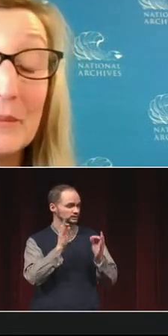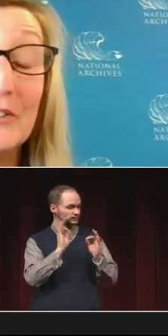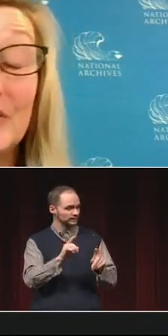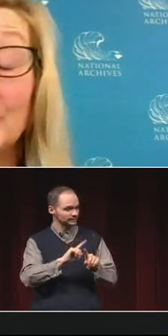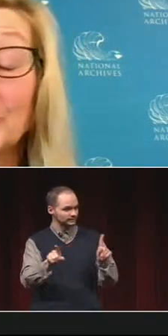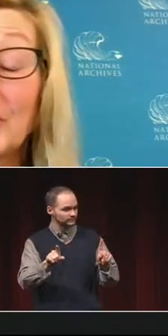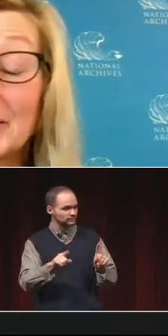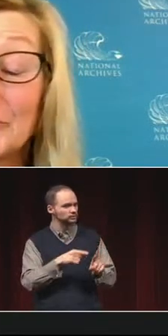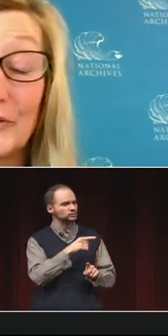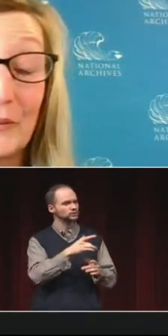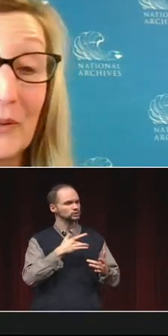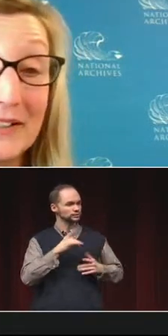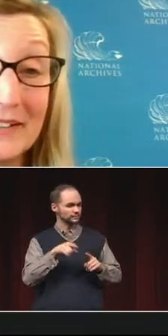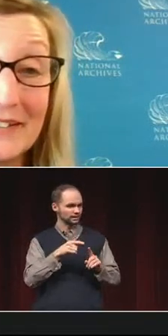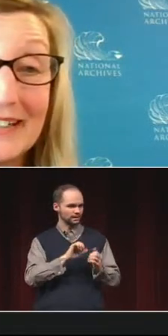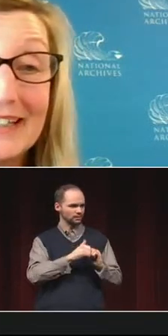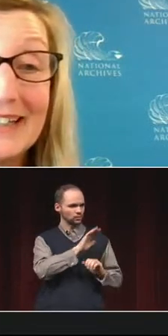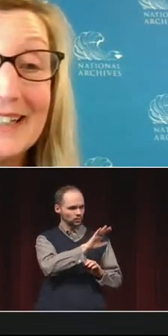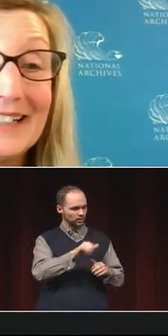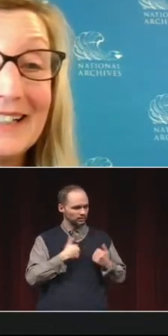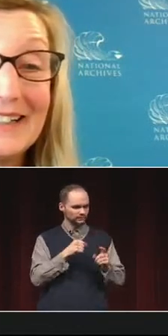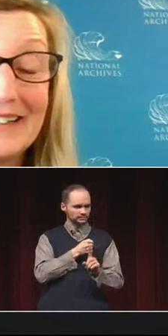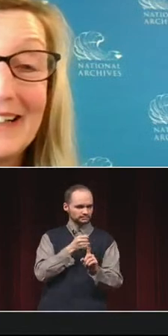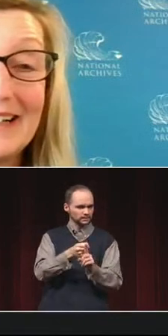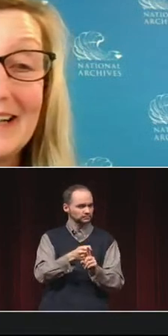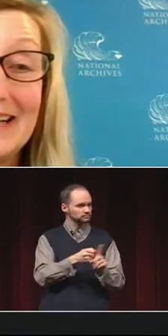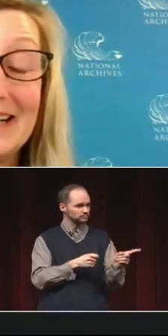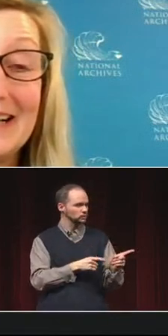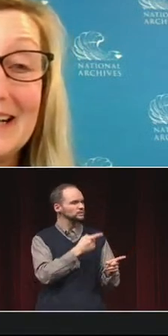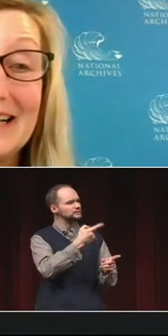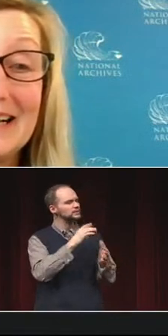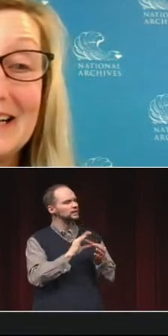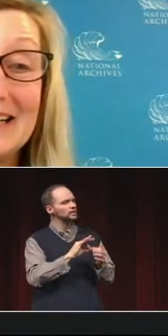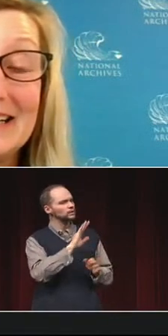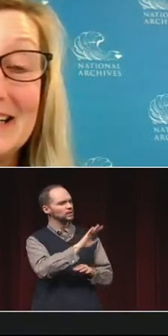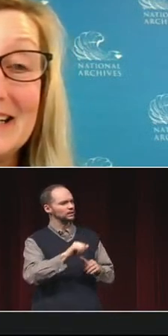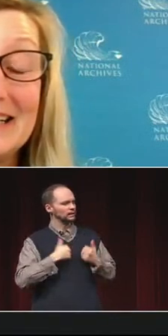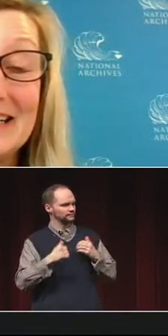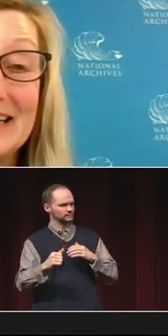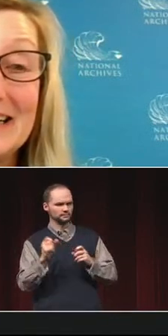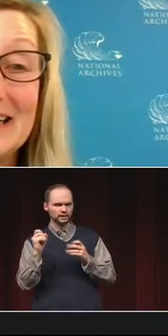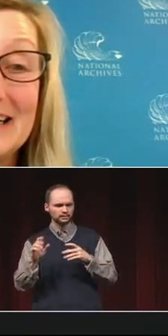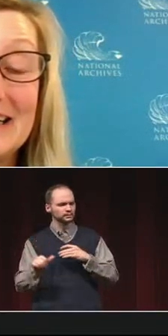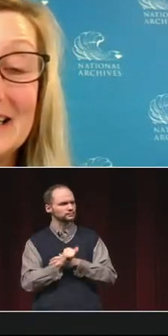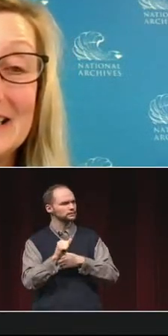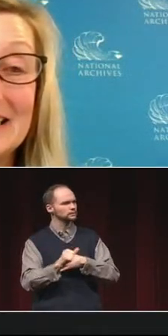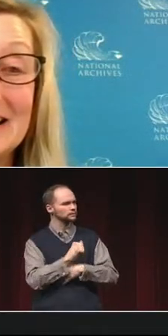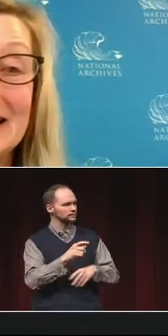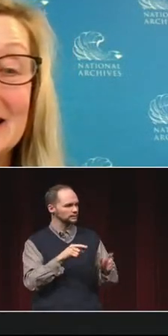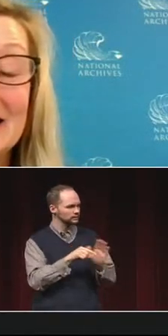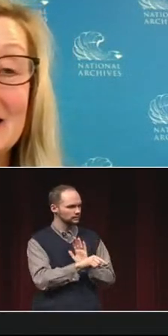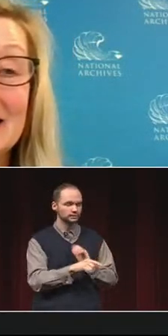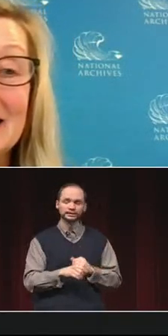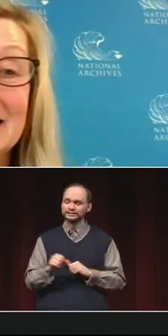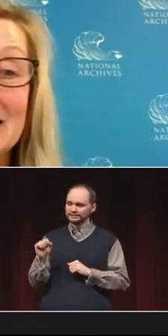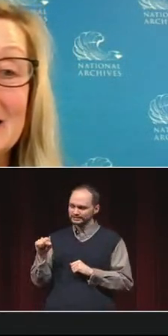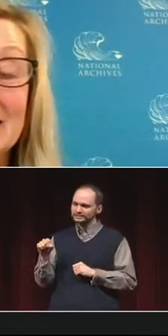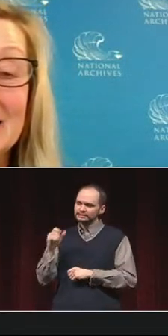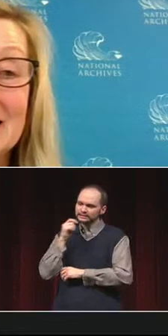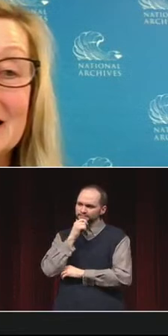You said your life was threatened. >> >>: For many years my life was threatened. I do think that that would have added a bit more caution on our mission,